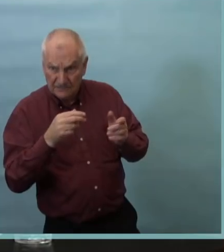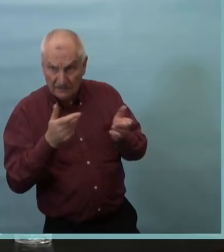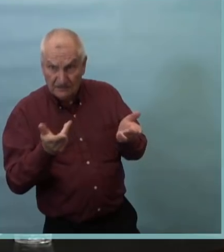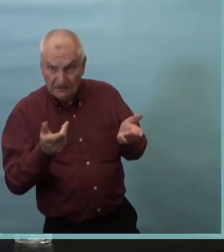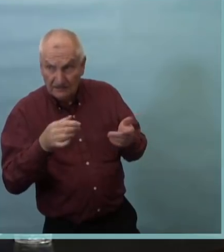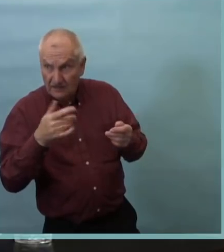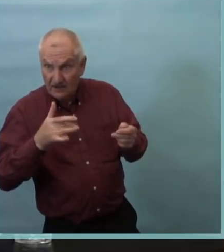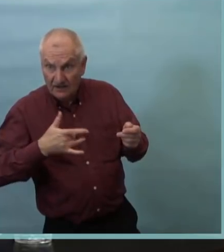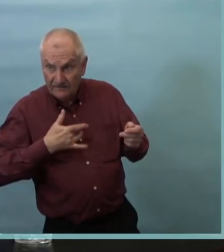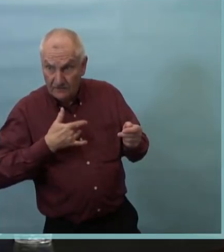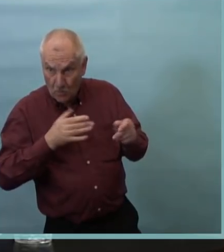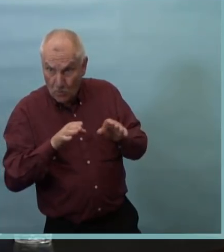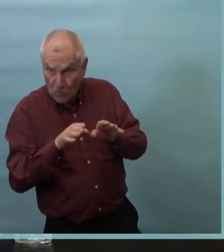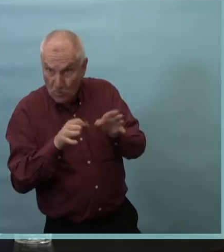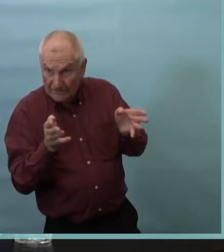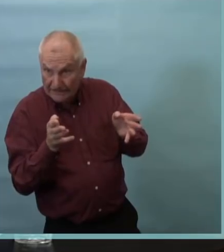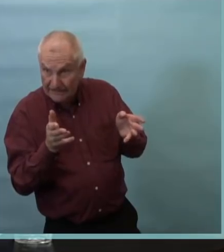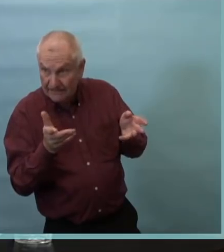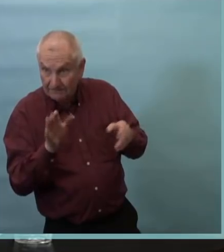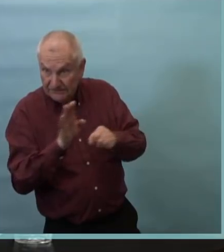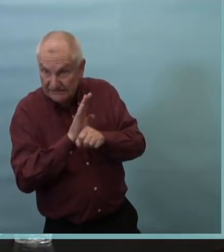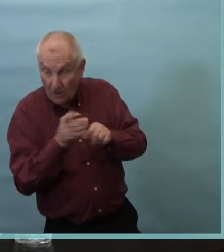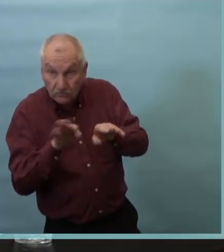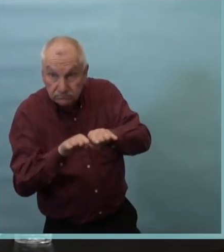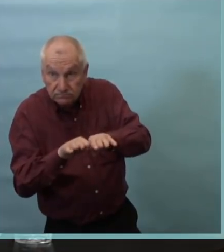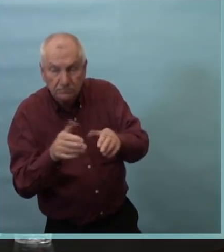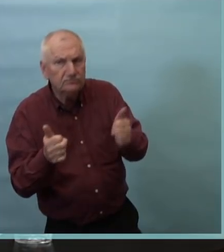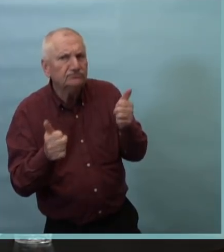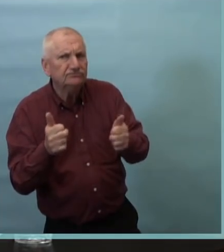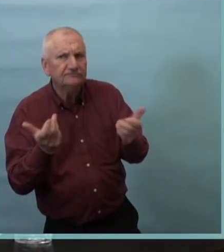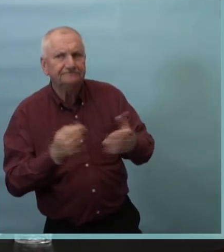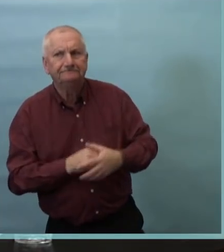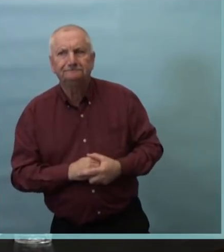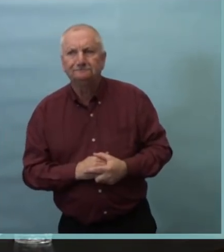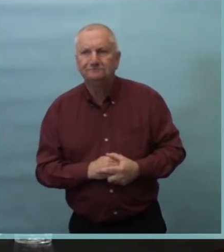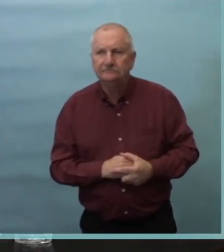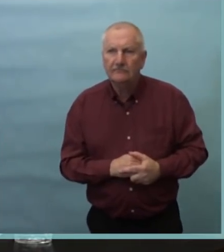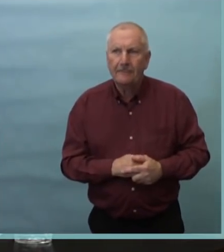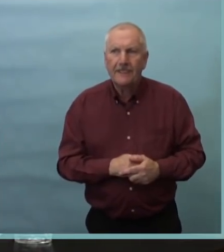over the the weekend there we look to average our numbers over over multiple